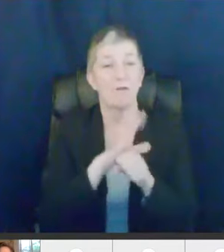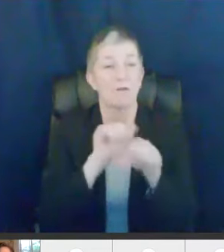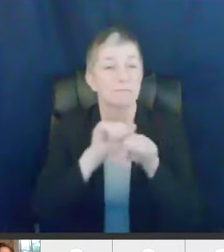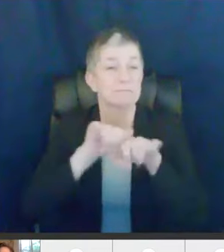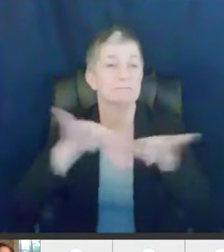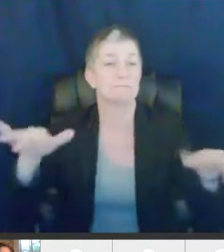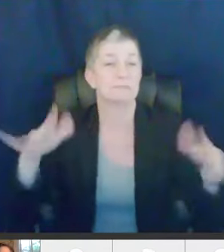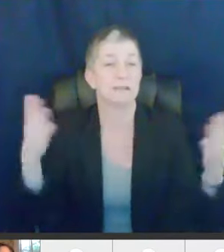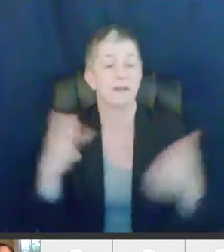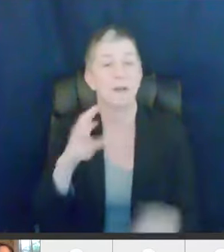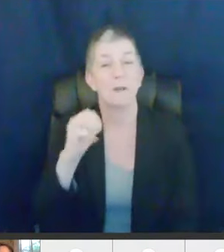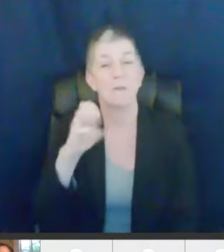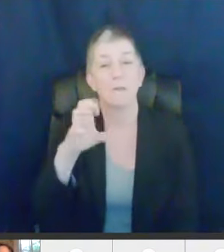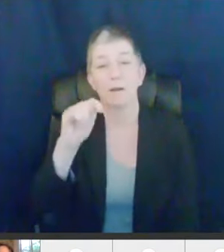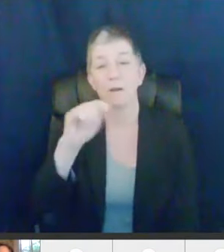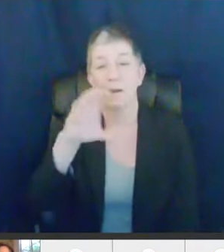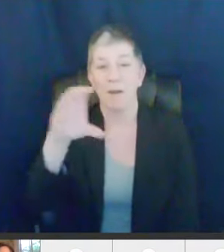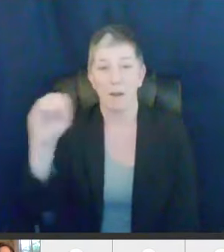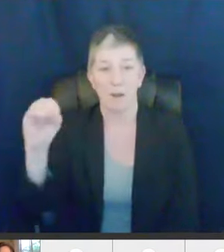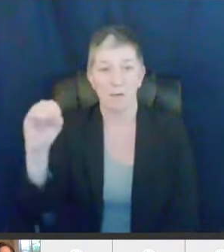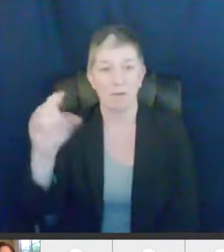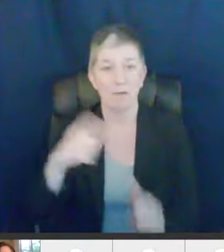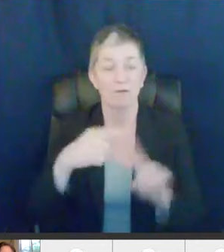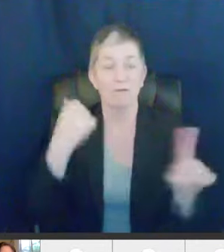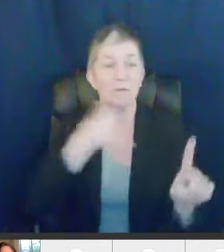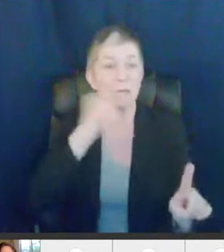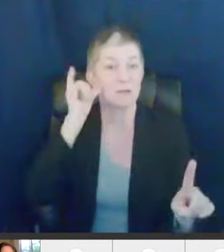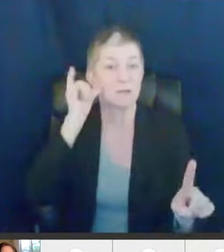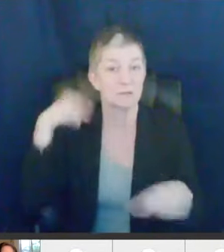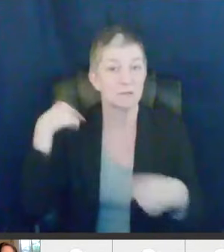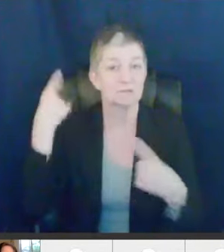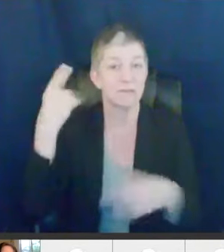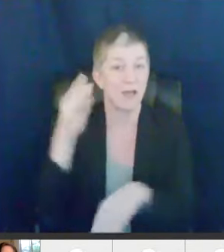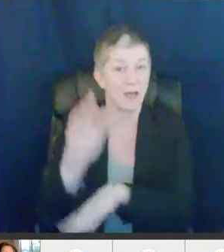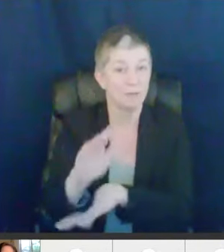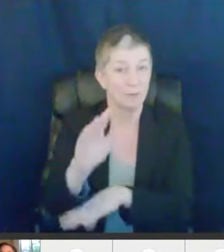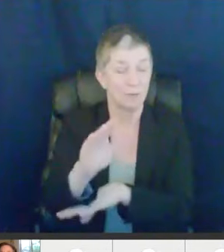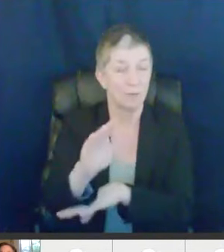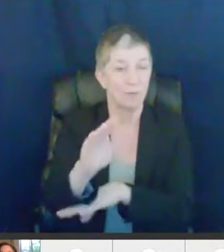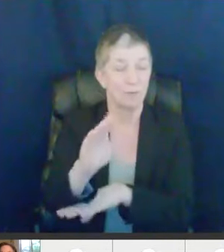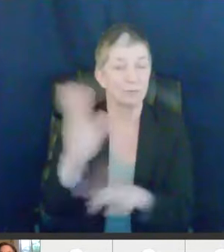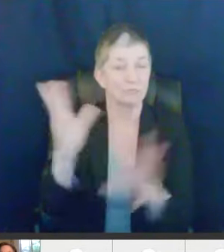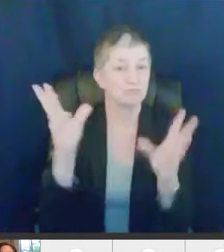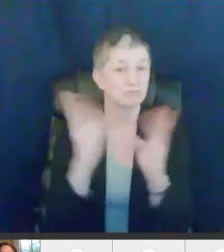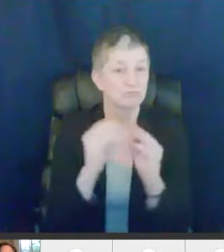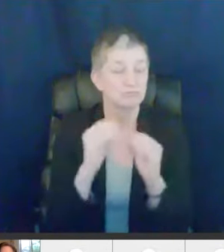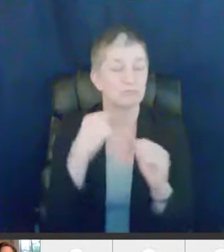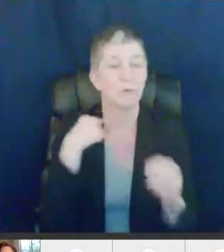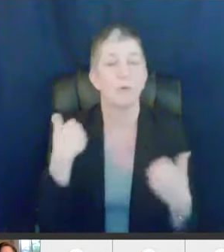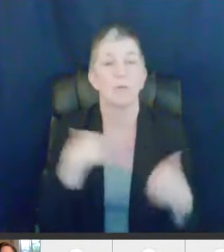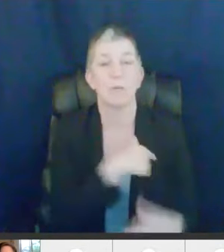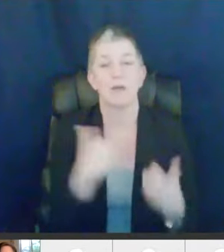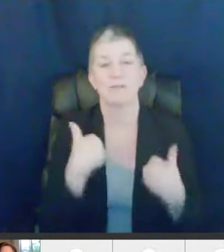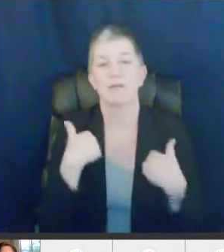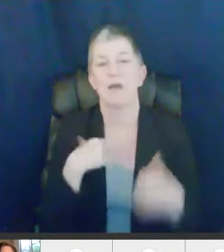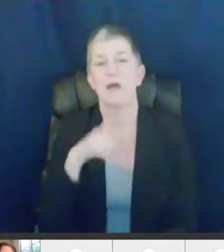since our press briefing yesterday afternoon we have had 105 new cases of